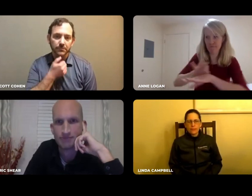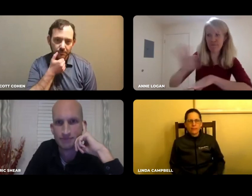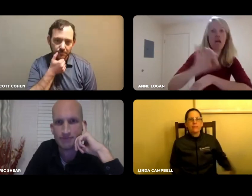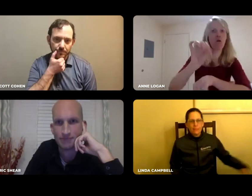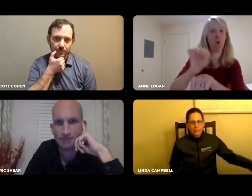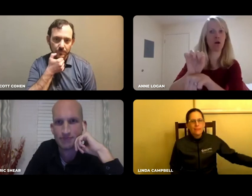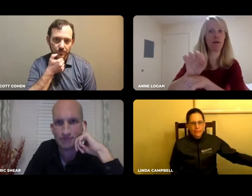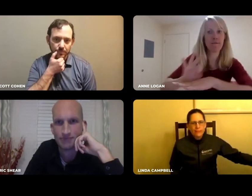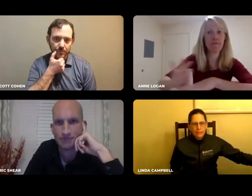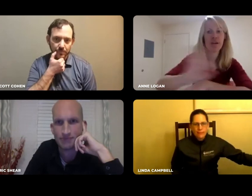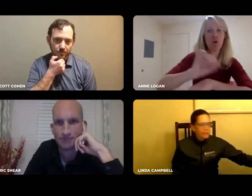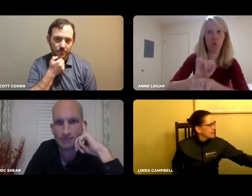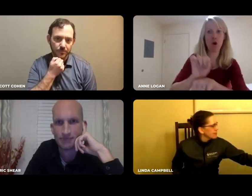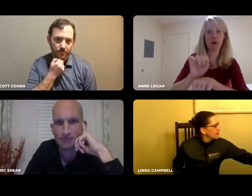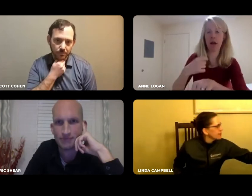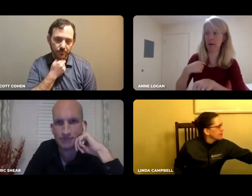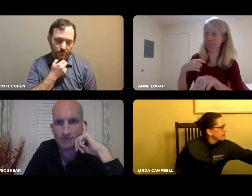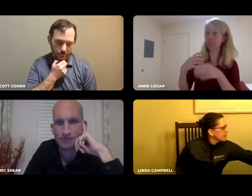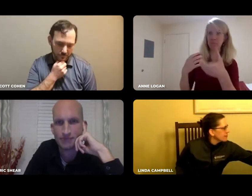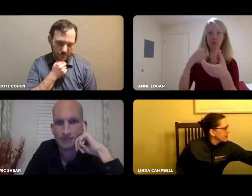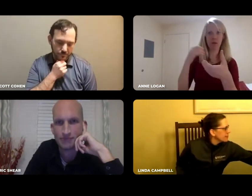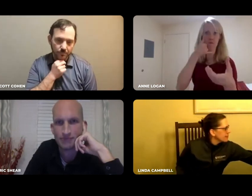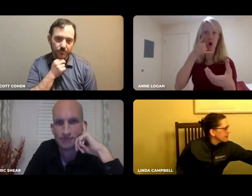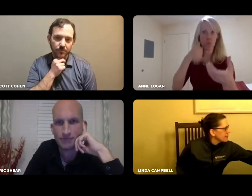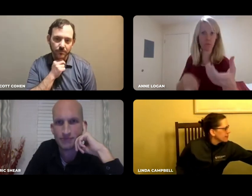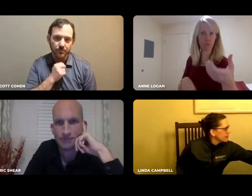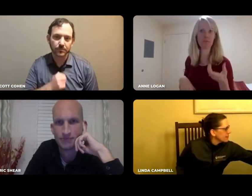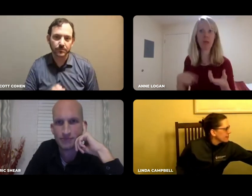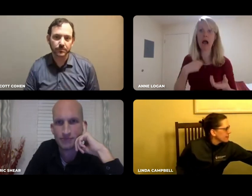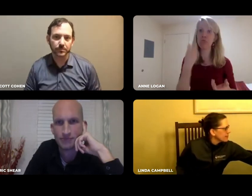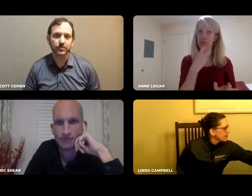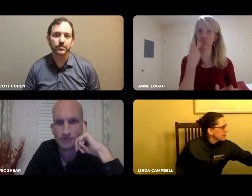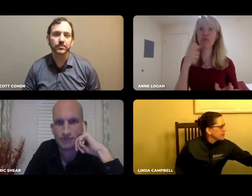As I'm doing field work, I have my phone out in my hand